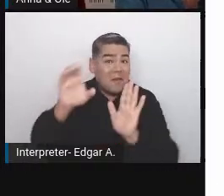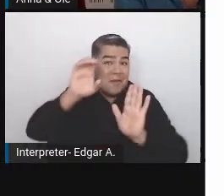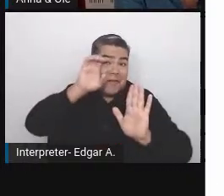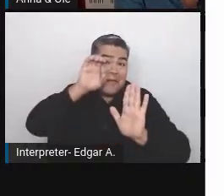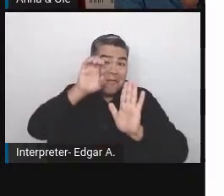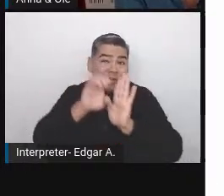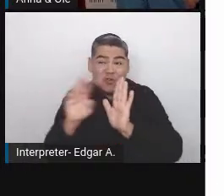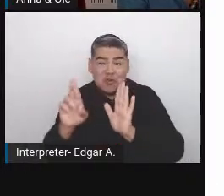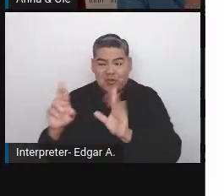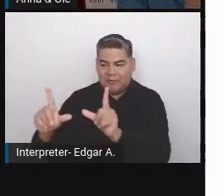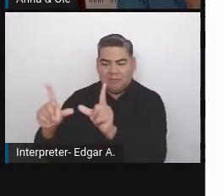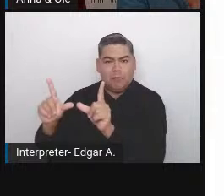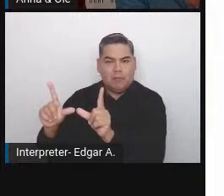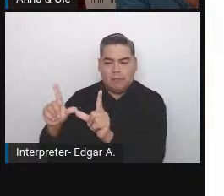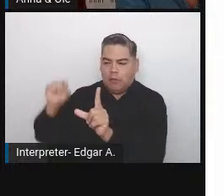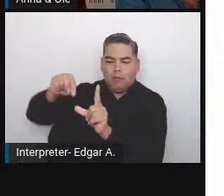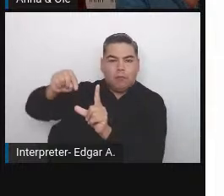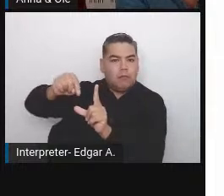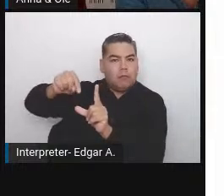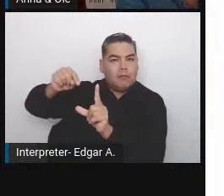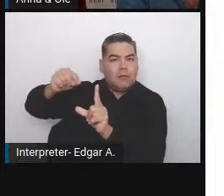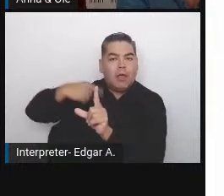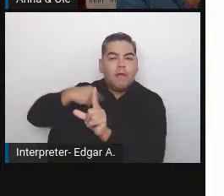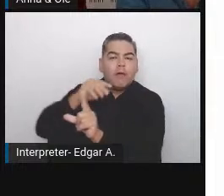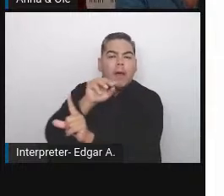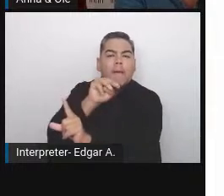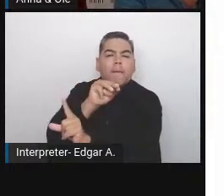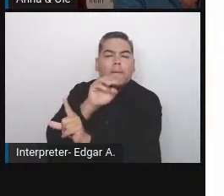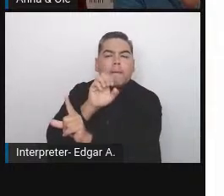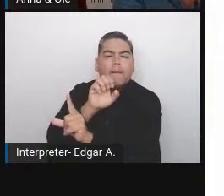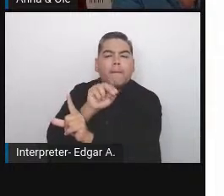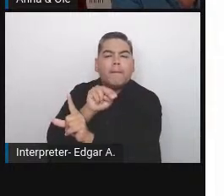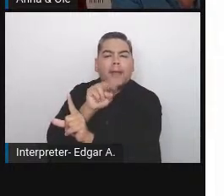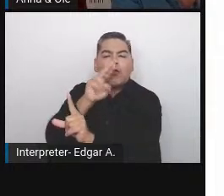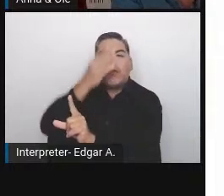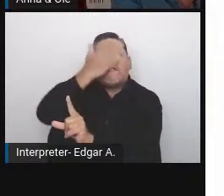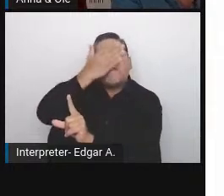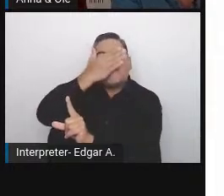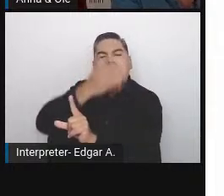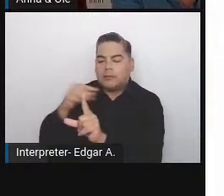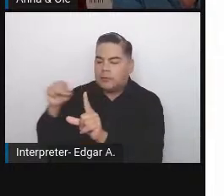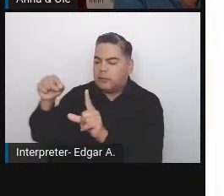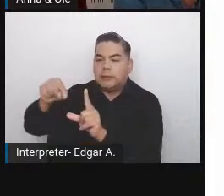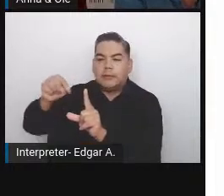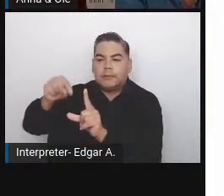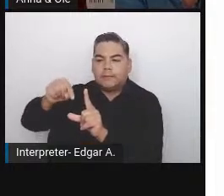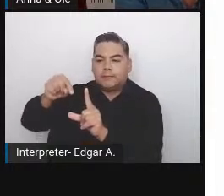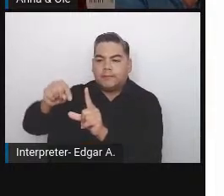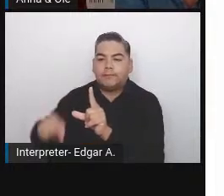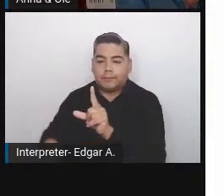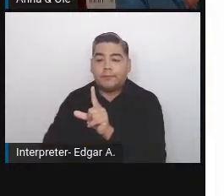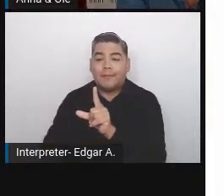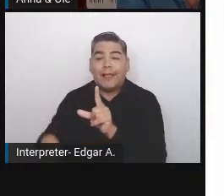We did a special design. I put the picture here on the site on the right.